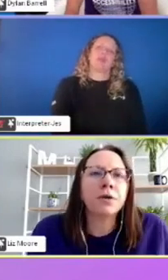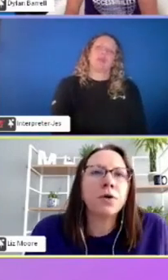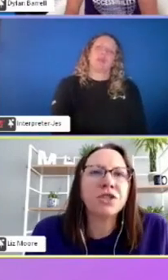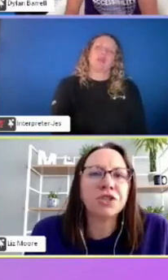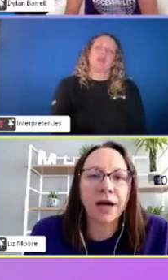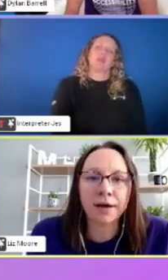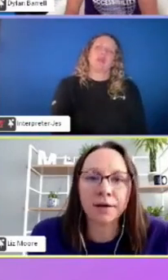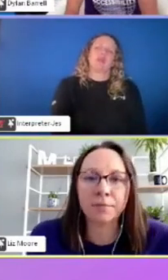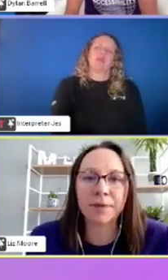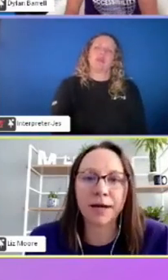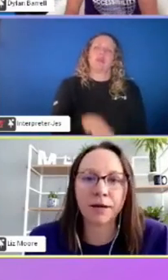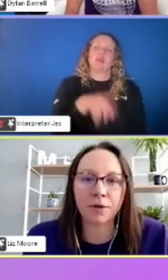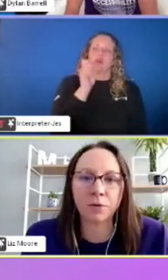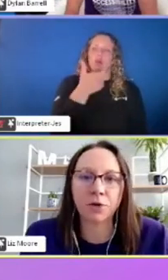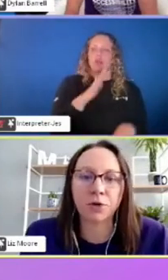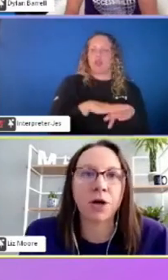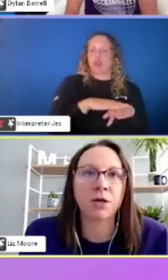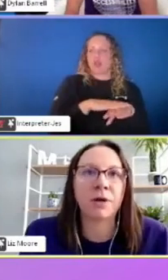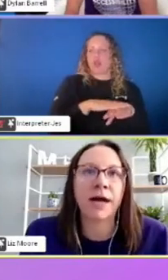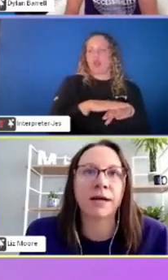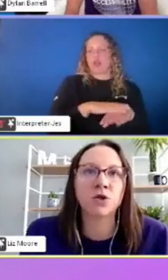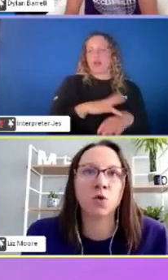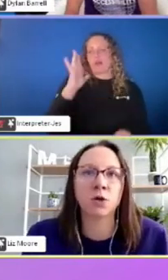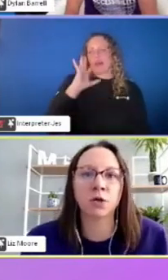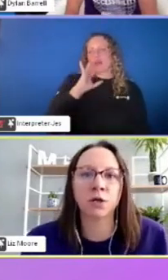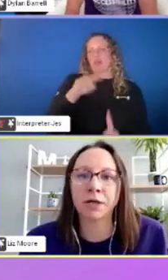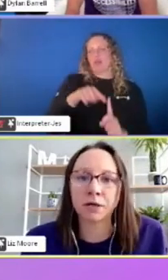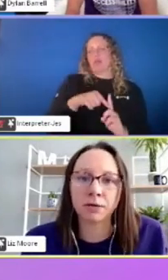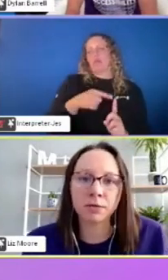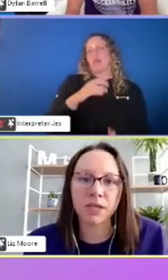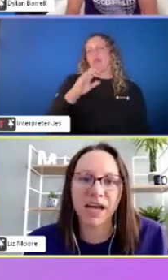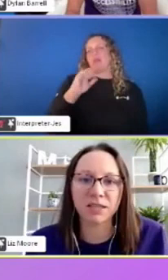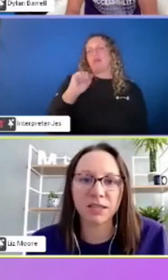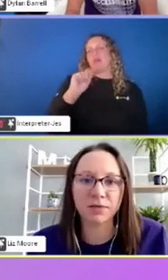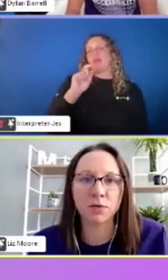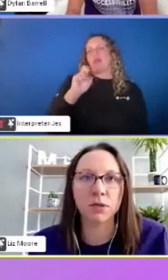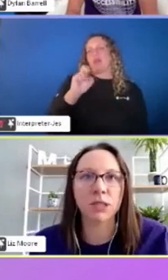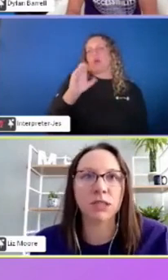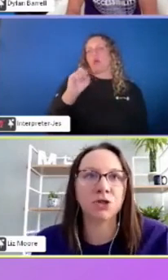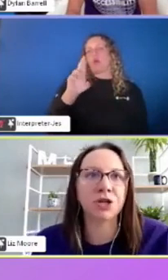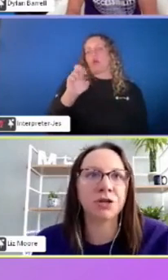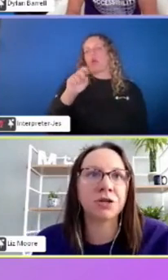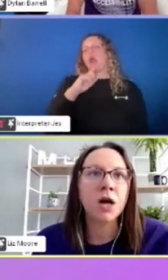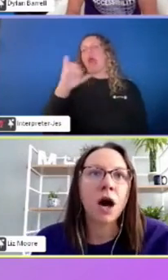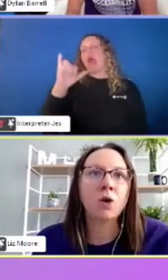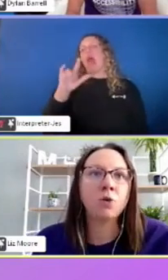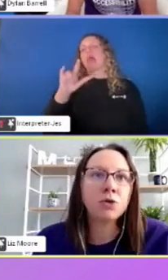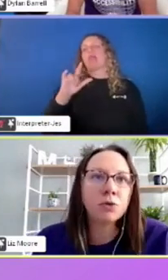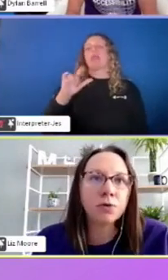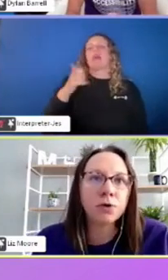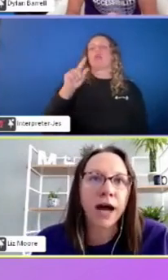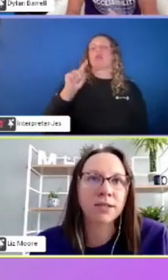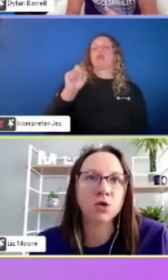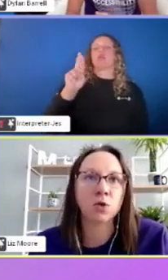Question back when you were talking about ax-core and the axe DevTools extension, "When you refer to axe-core,